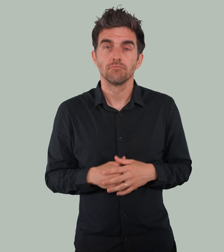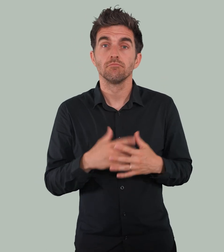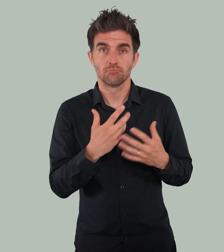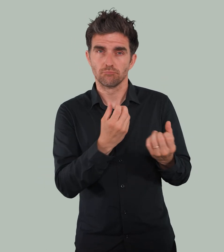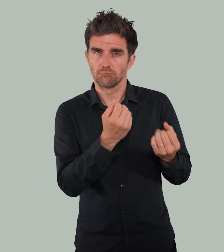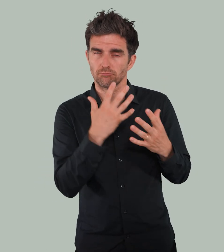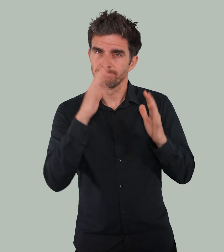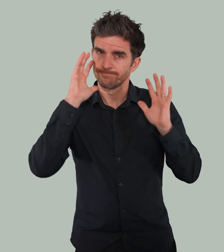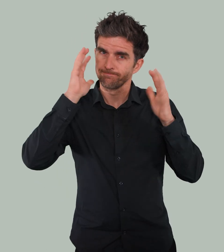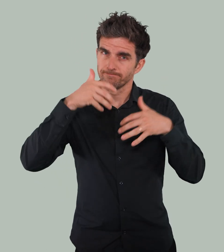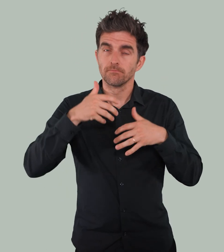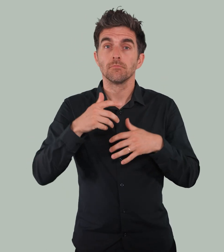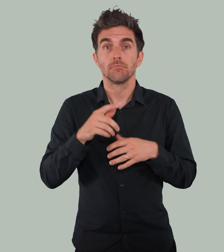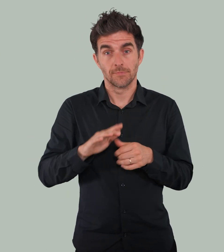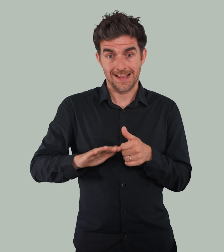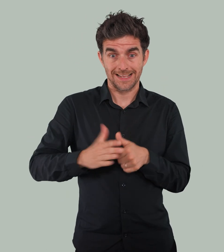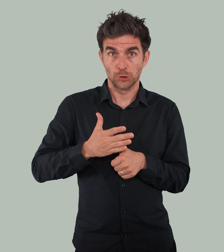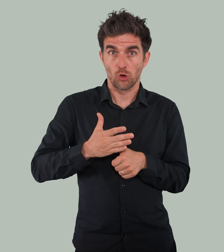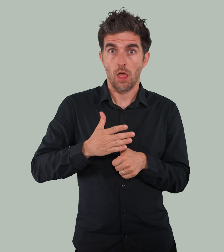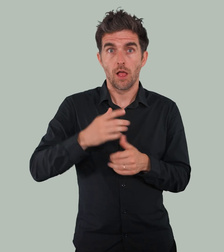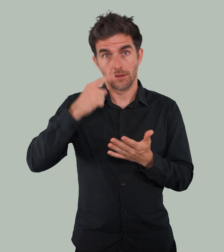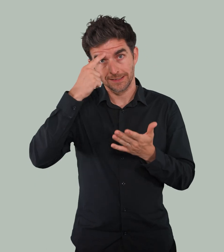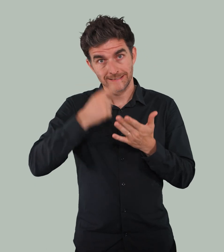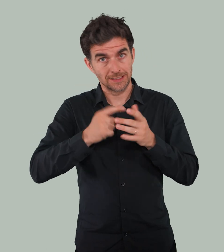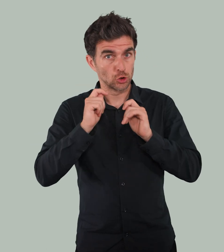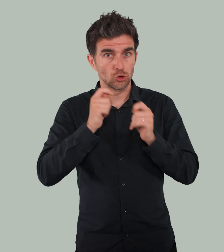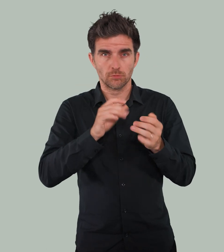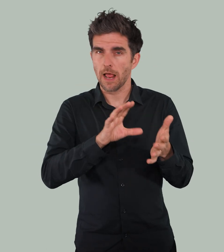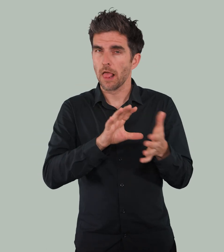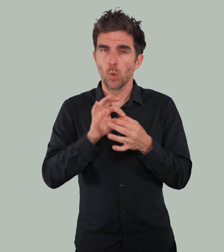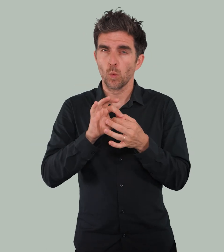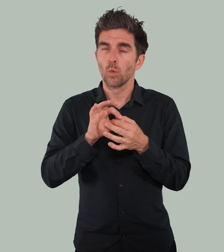Respondents report concerns about initial decision making, referencing the role of